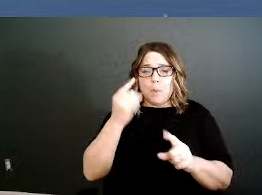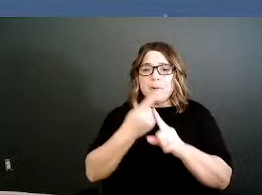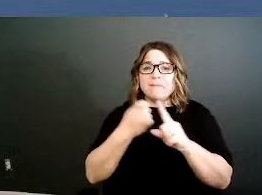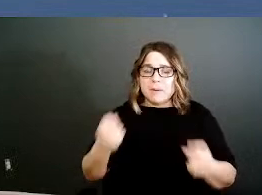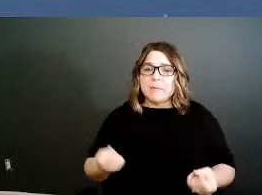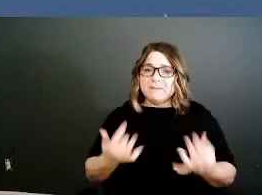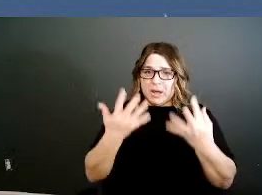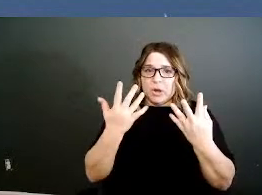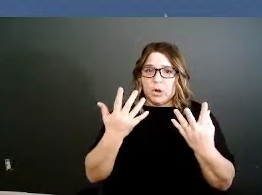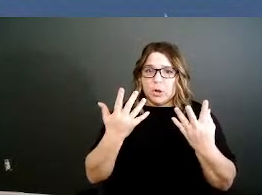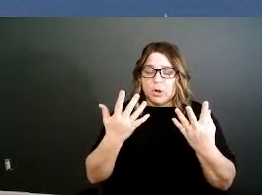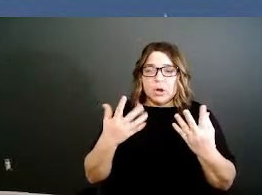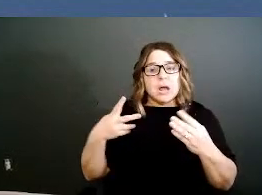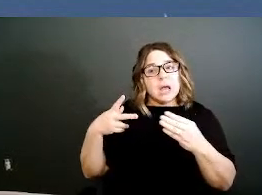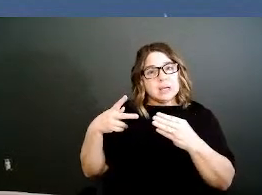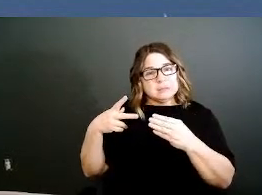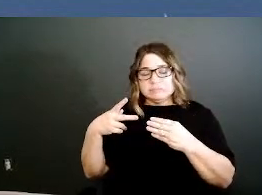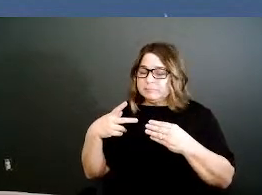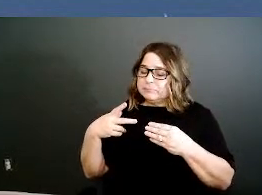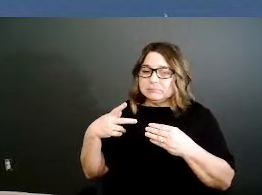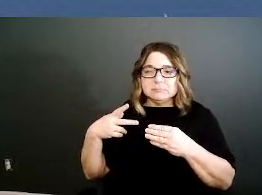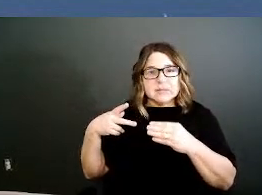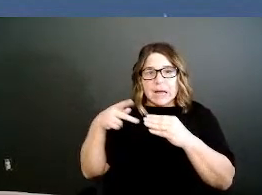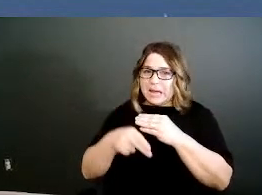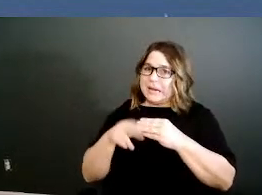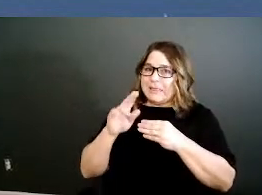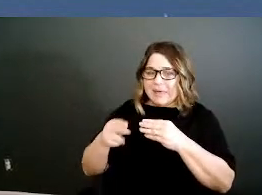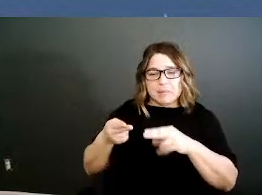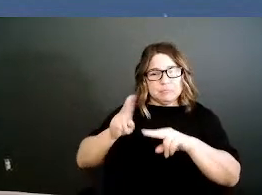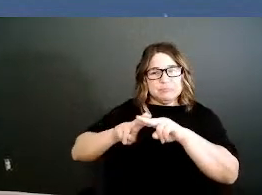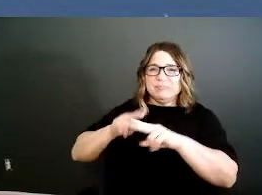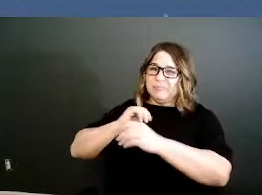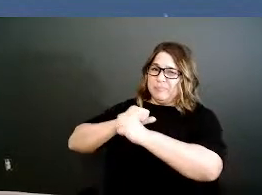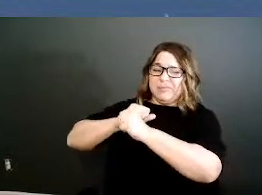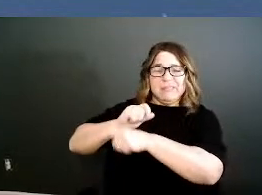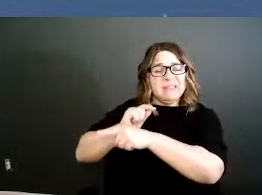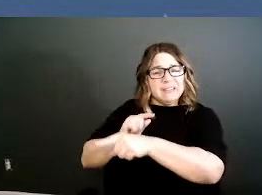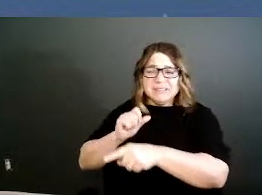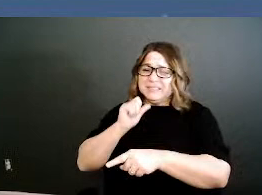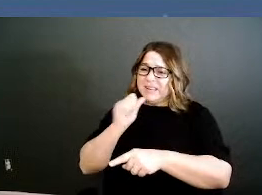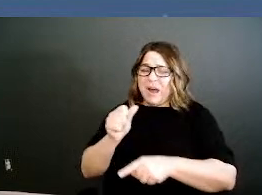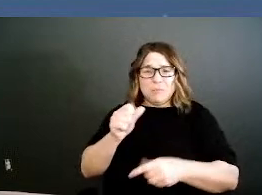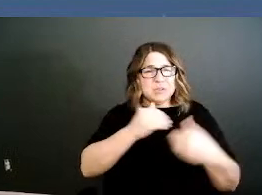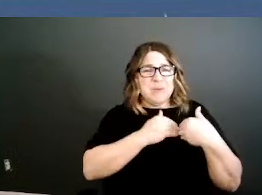TO GIVE MPD A $27 MILLION RAISE IS UNCONSCIOUSABLE AND STILL VERY RACIST.